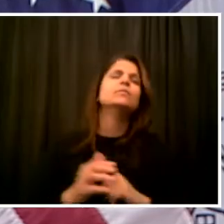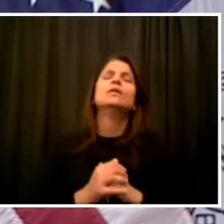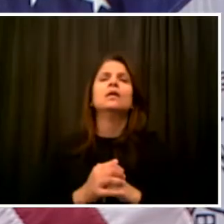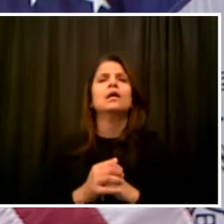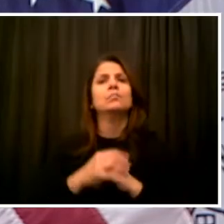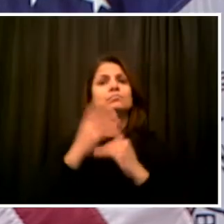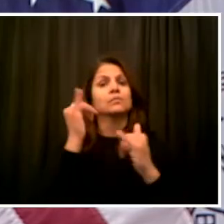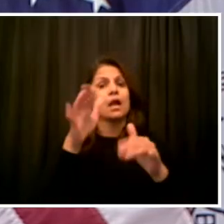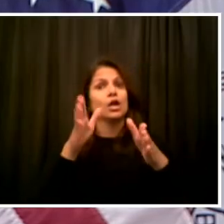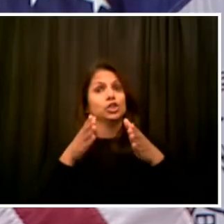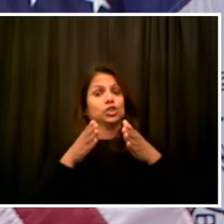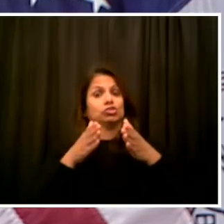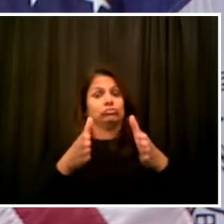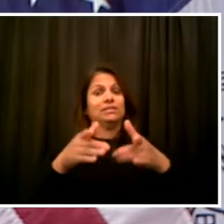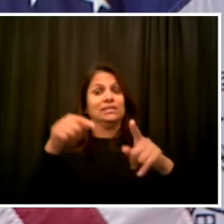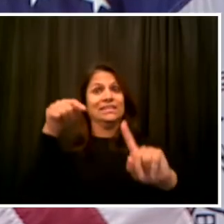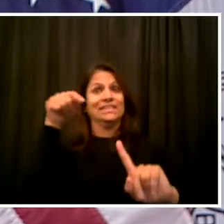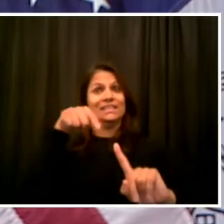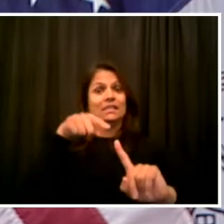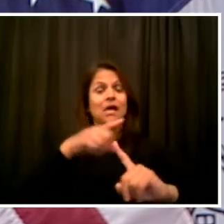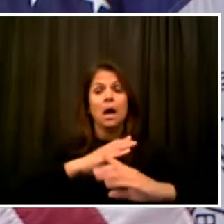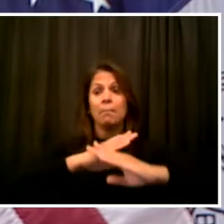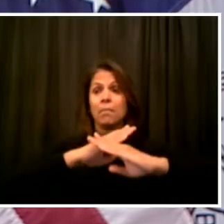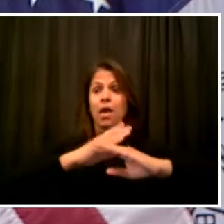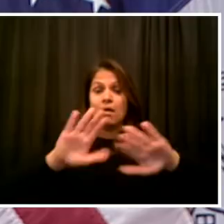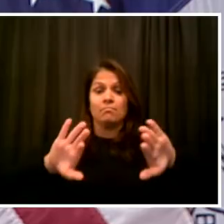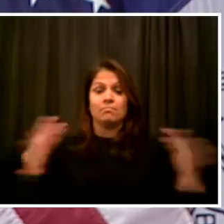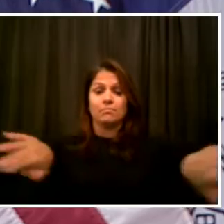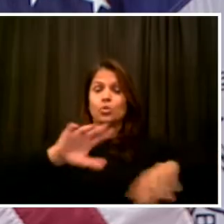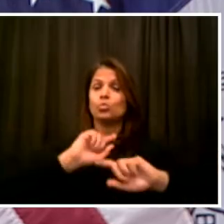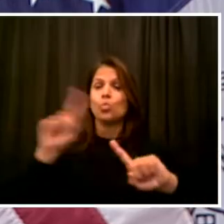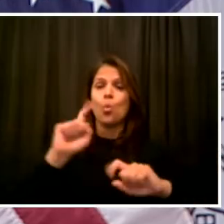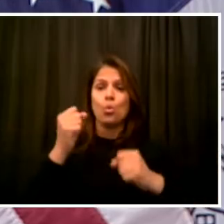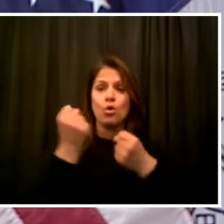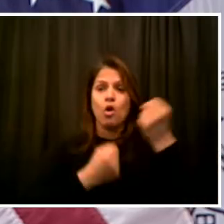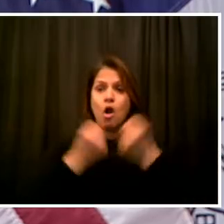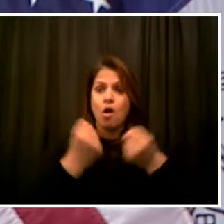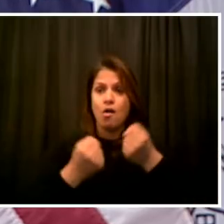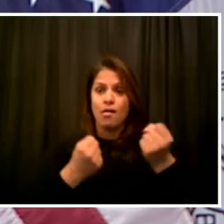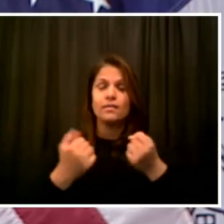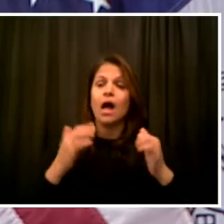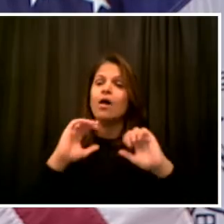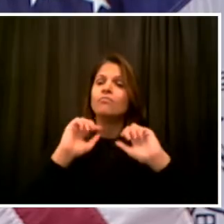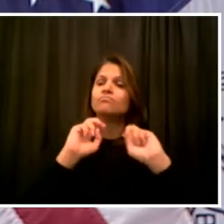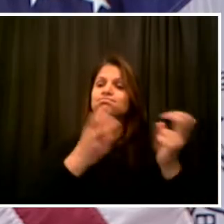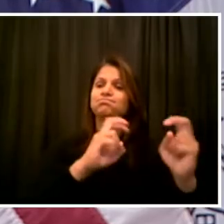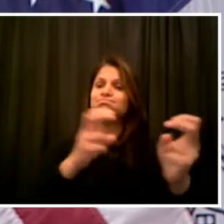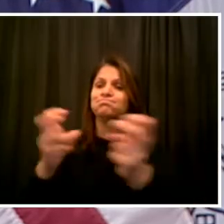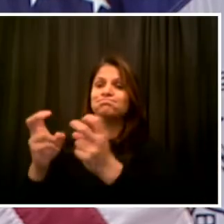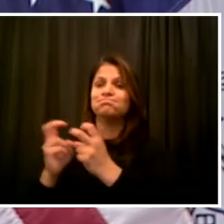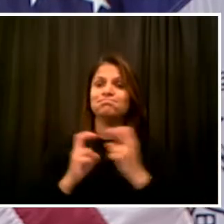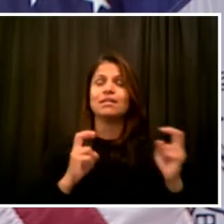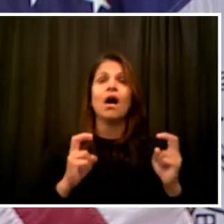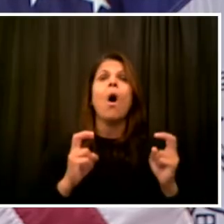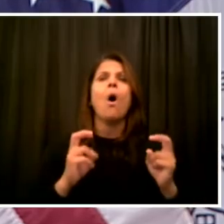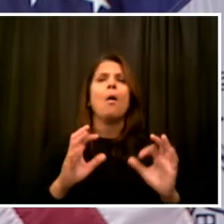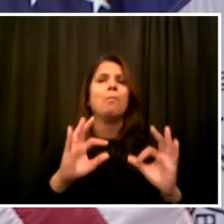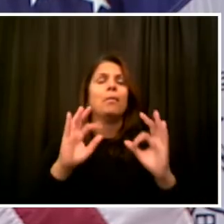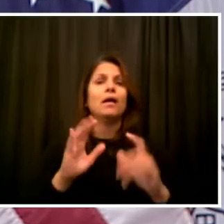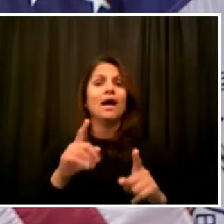ARE NOT -- THAT DOESN'T AUTOMATICALLY SOLVE OURP ROLBEM IN TERMS OF WHEN YOU THINK OF THE SOCIAL DISTANCING, THE CAPACITY, THE